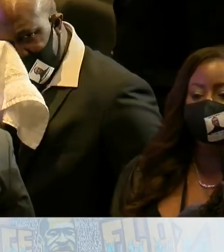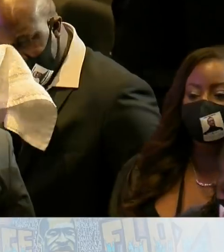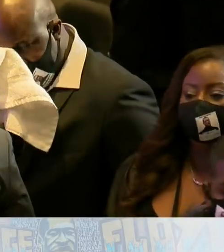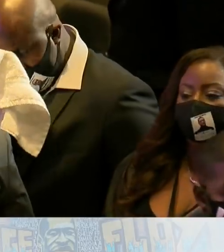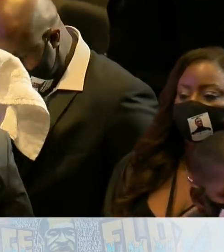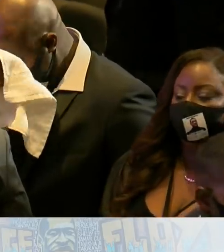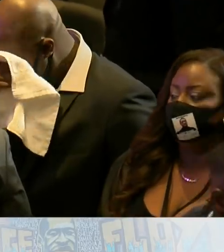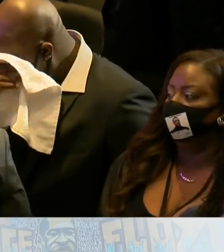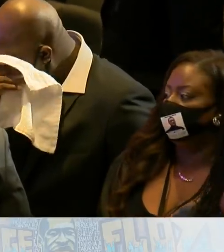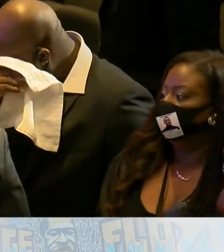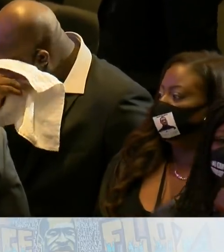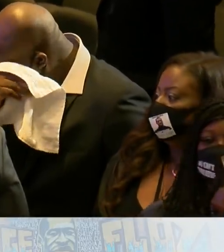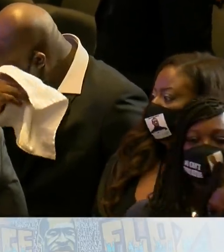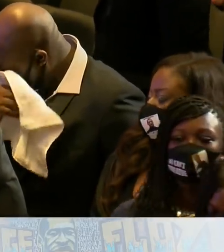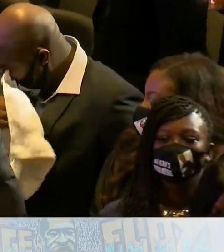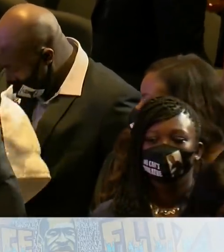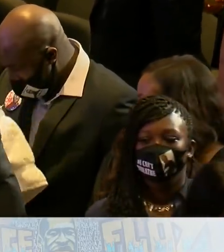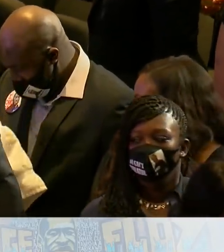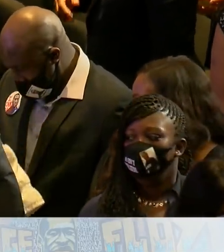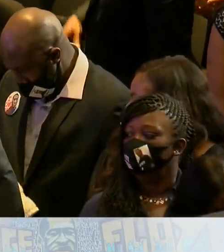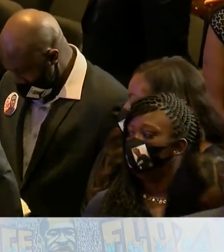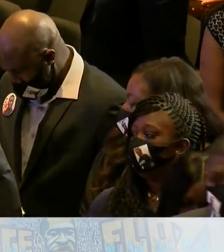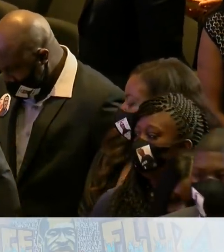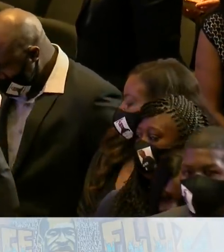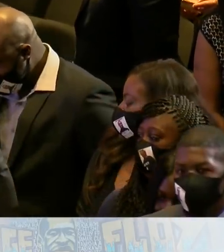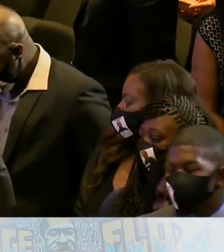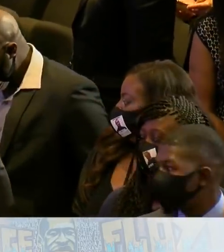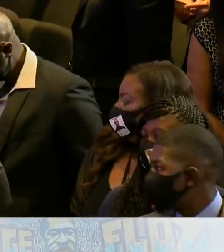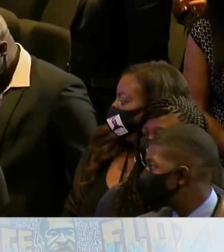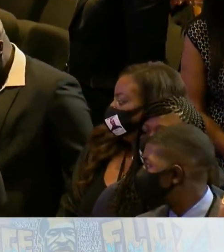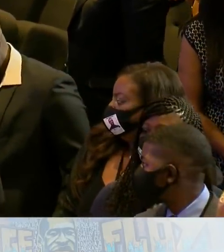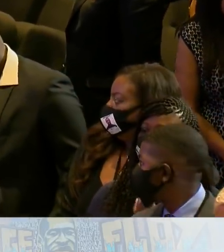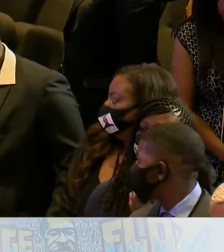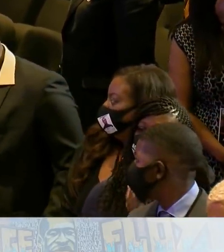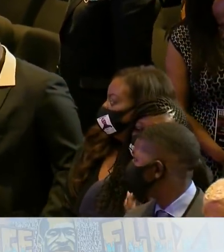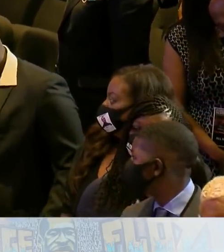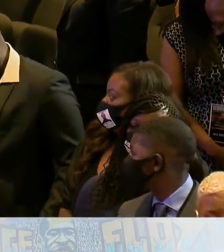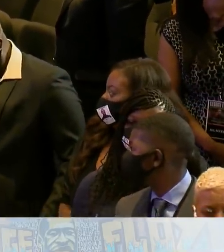BLESS THE FAMILY. WE NEED EVERYONE TO BE SEATED EXCEPT THE FAMILY. PLEASE EVERYONE, PLEASE BE SEATED EXCEPT THE FAMILY.